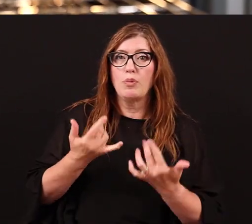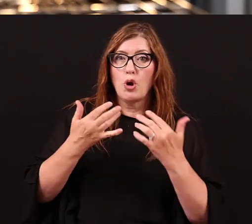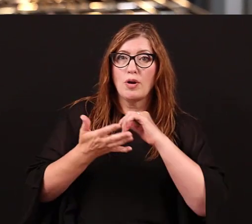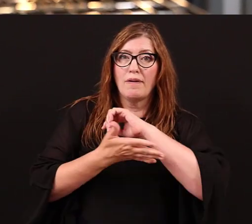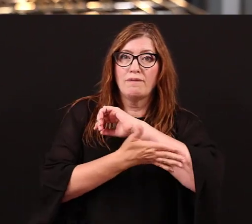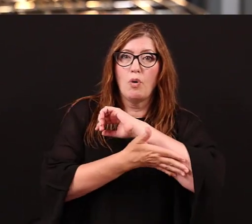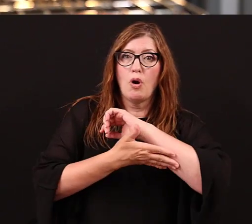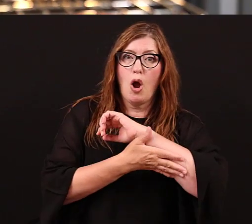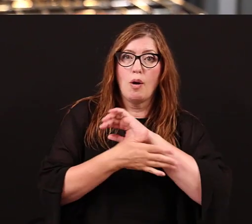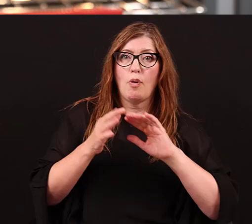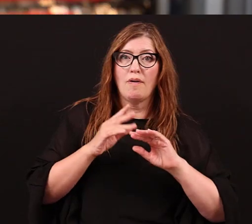and outta the oven.